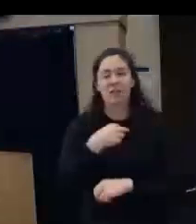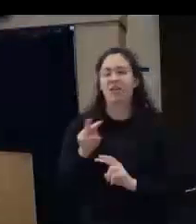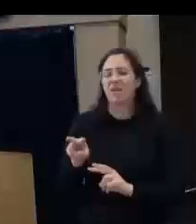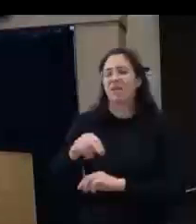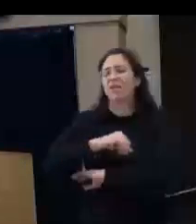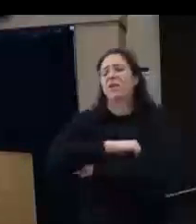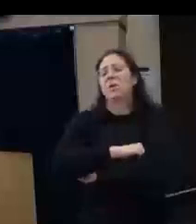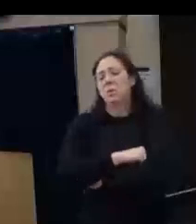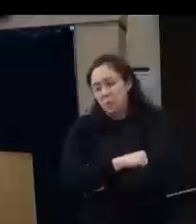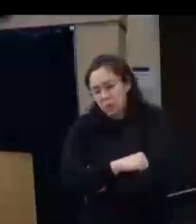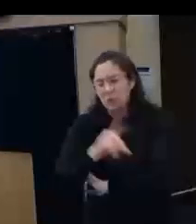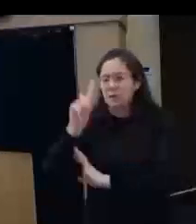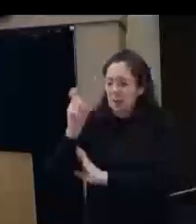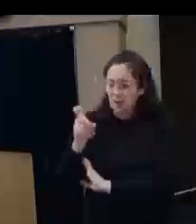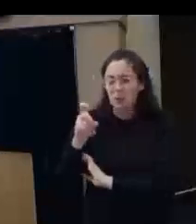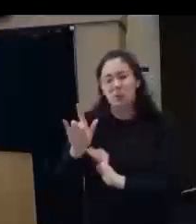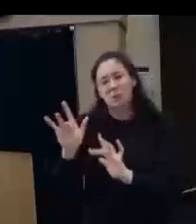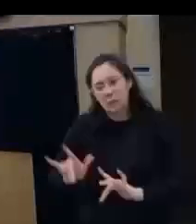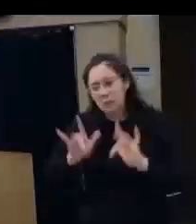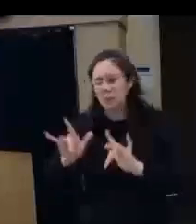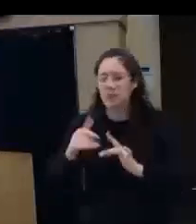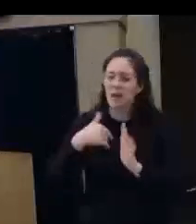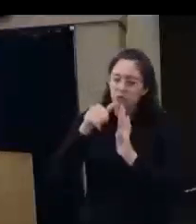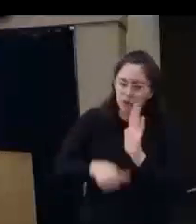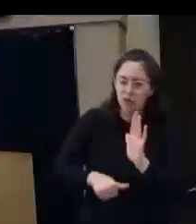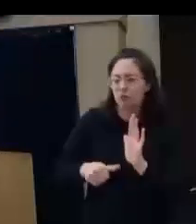diagnosis they're having these health issues they're having surgery they must have a lower